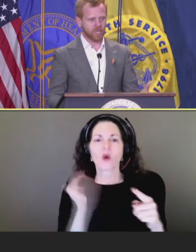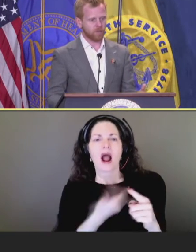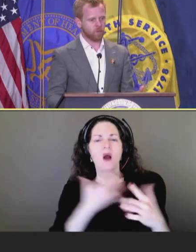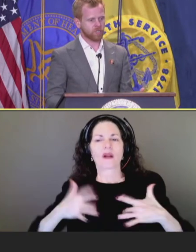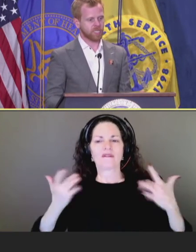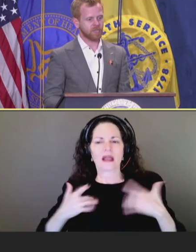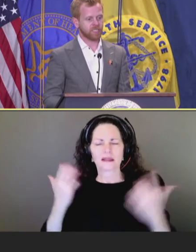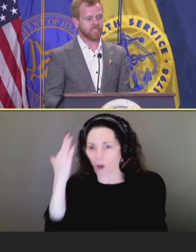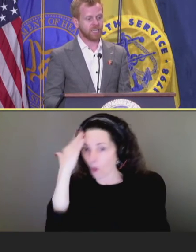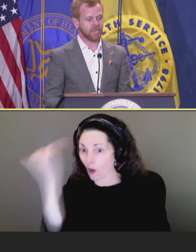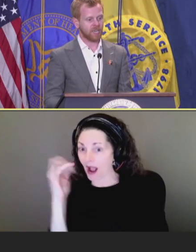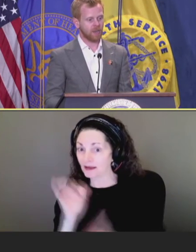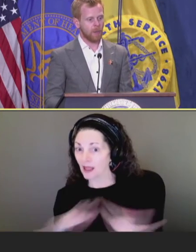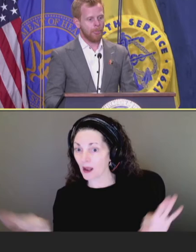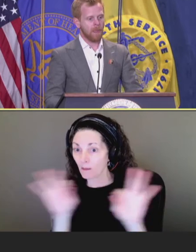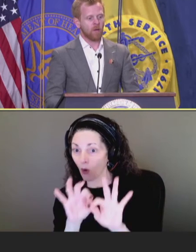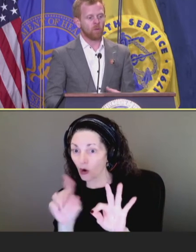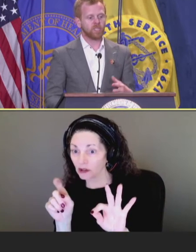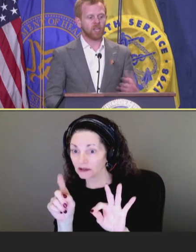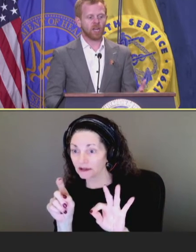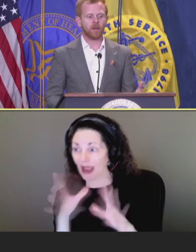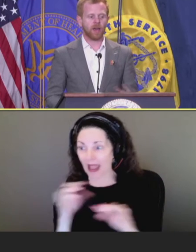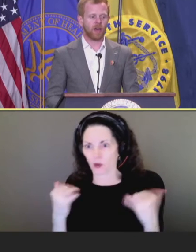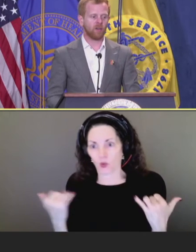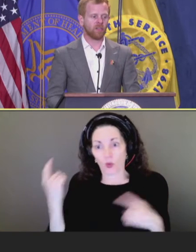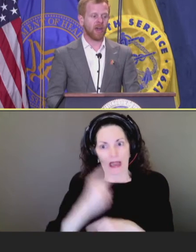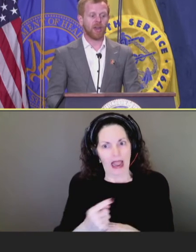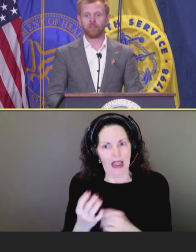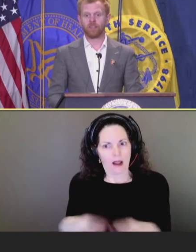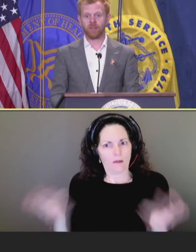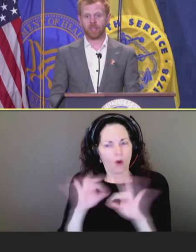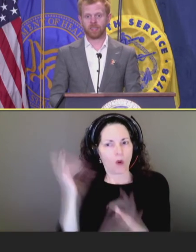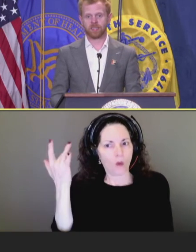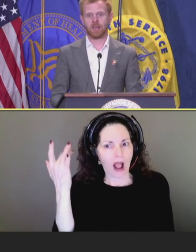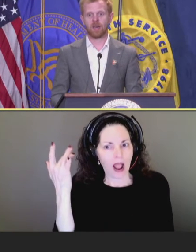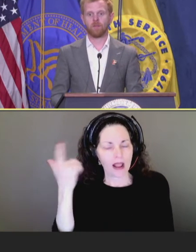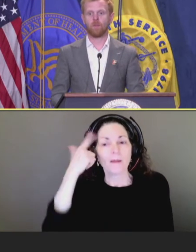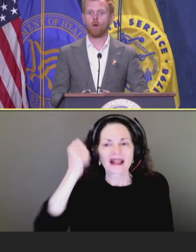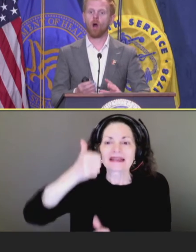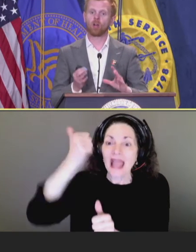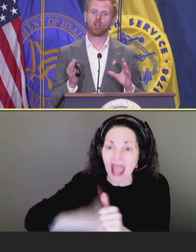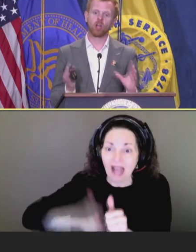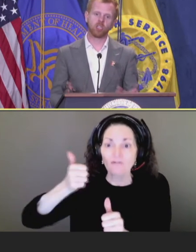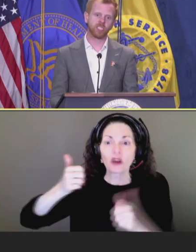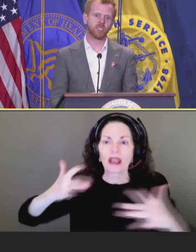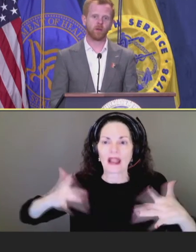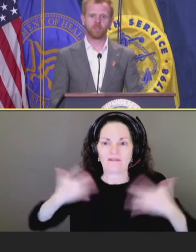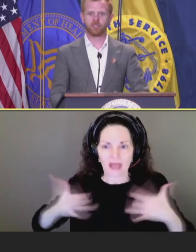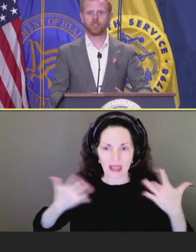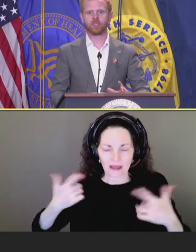that important here today? Well, we talk about health at every event. Our largest sponsors,